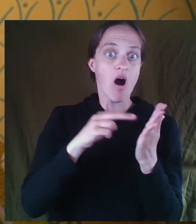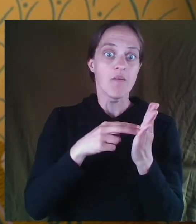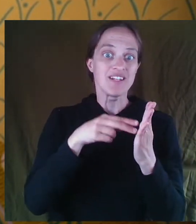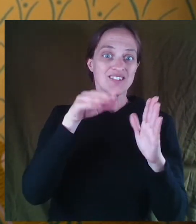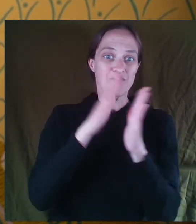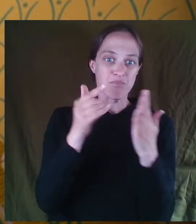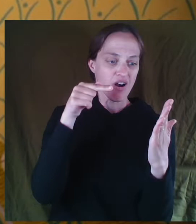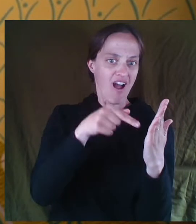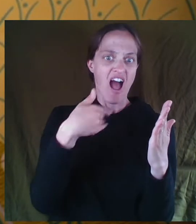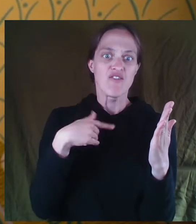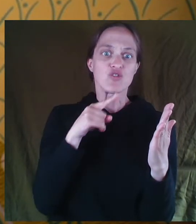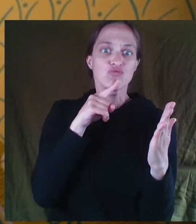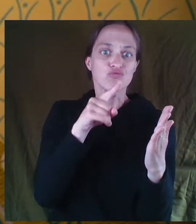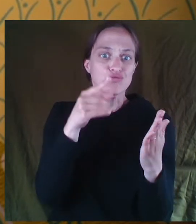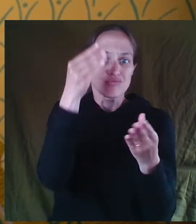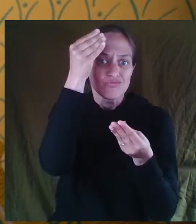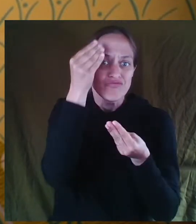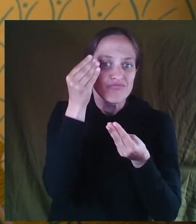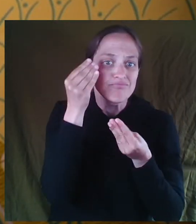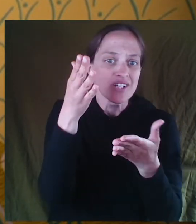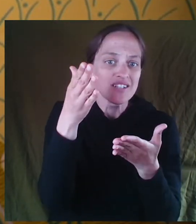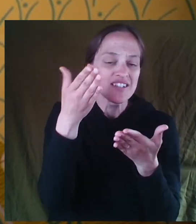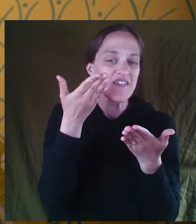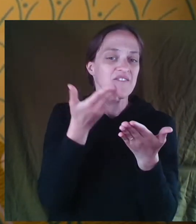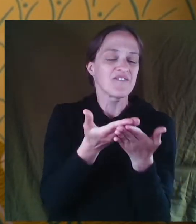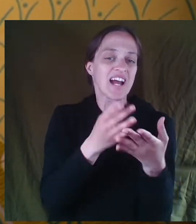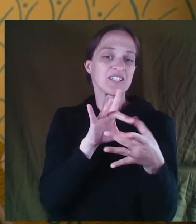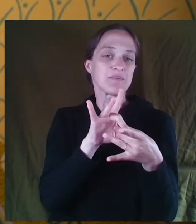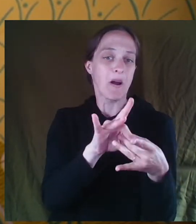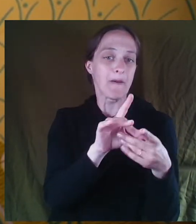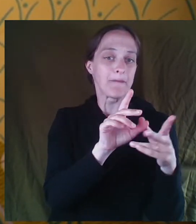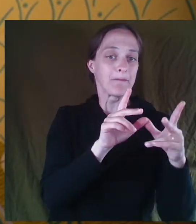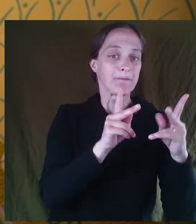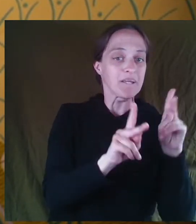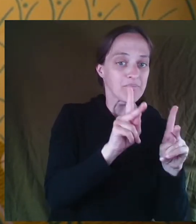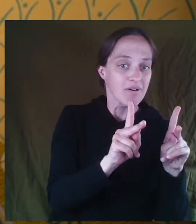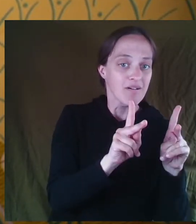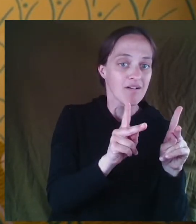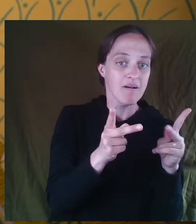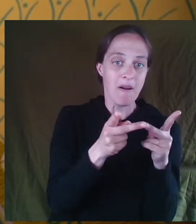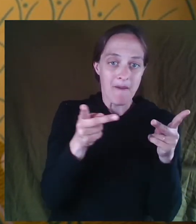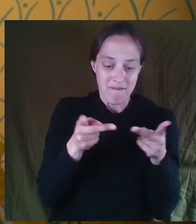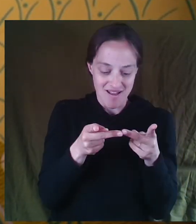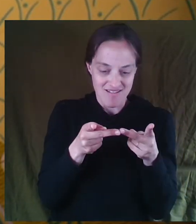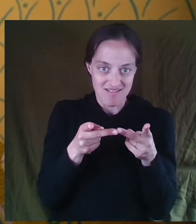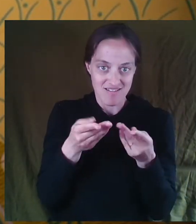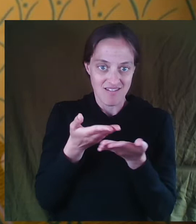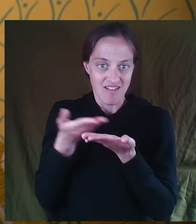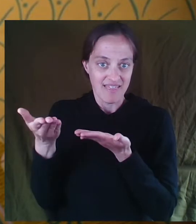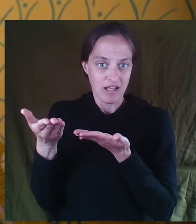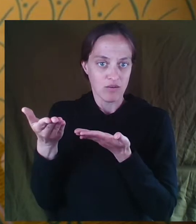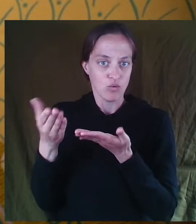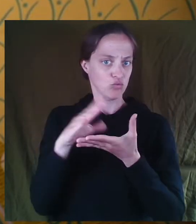true information in them. They have facts about people, places and things and it's not a story.